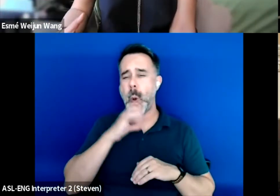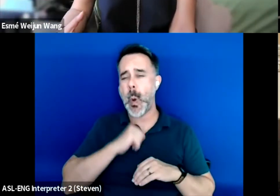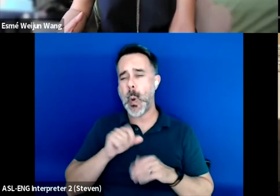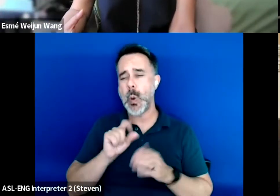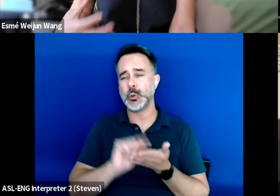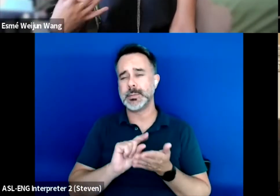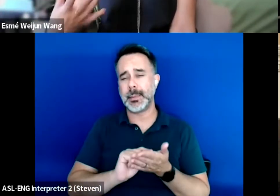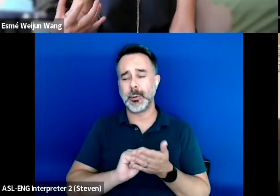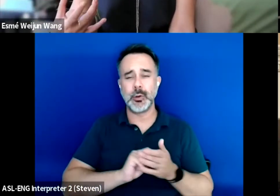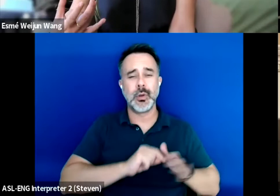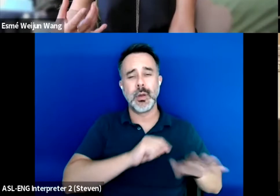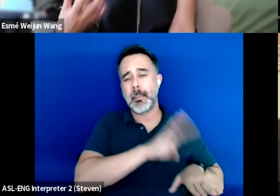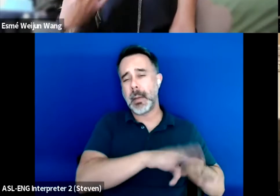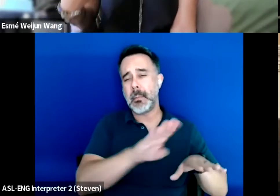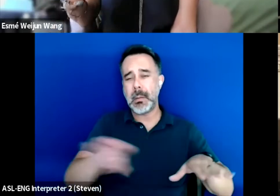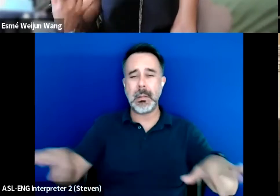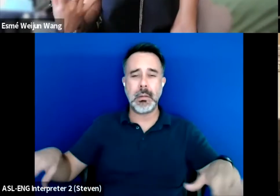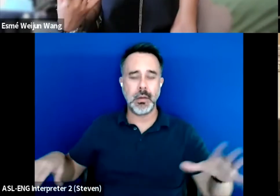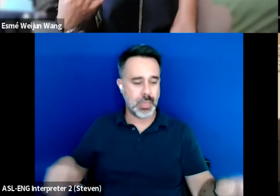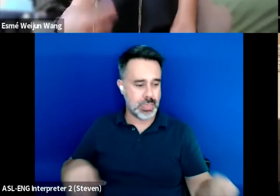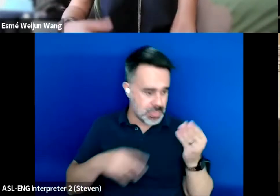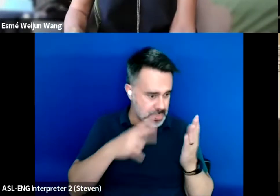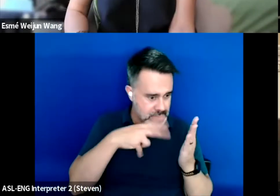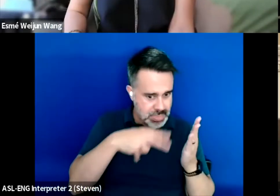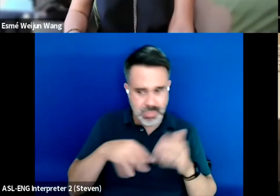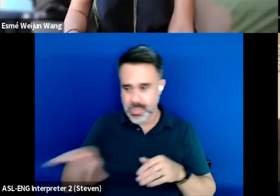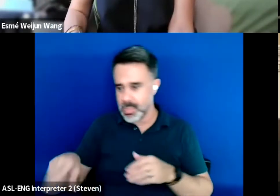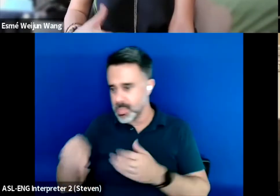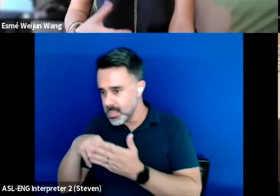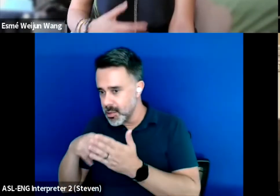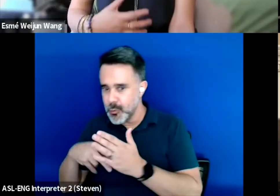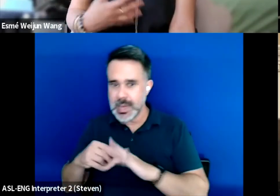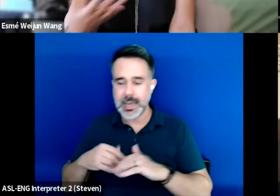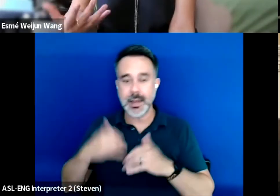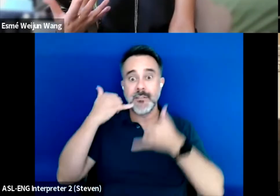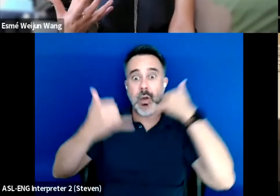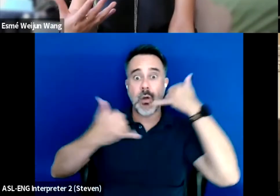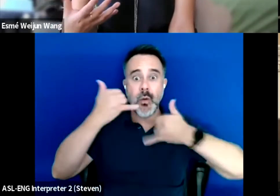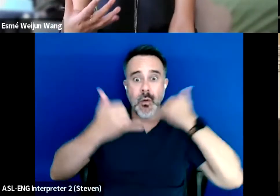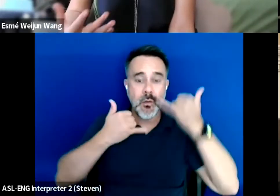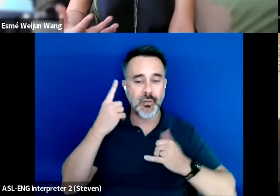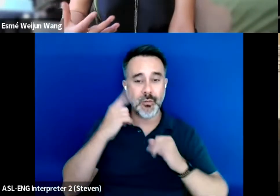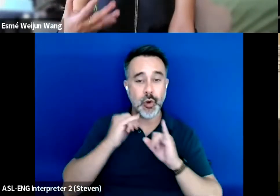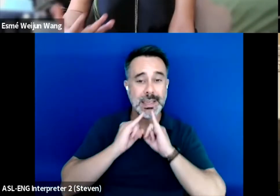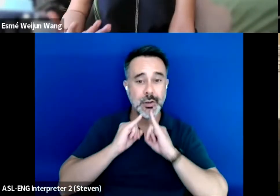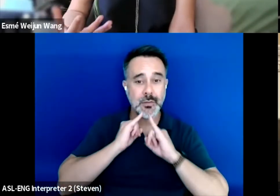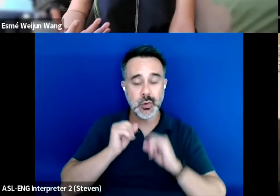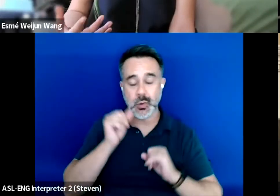And I -- you know, after I quit my full-time job at This American Life,